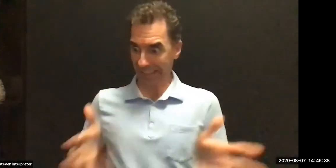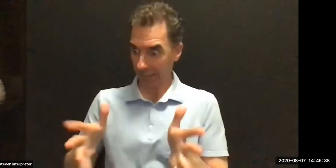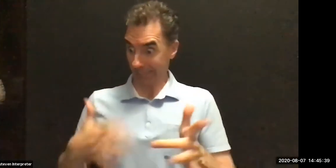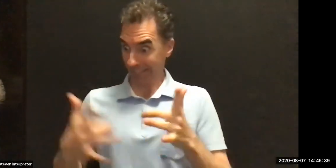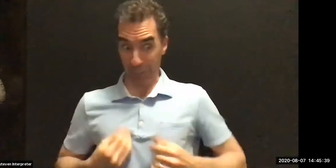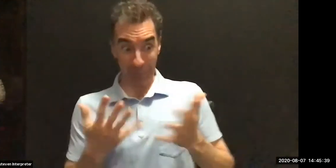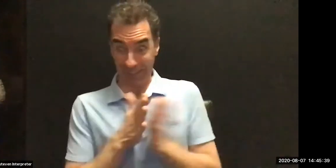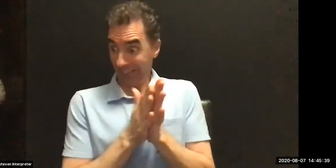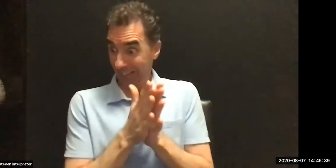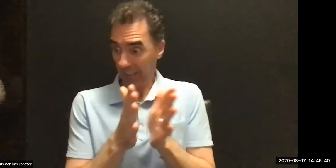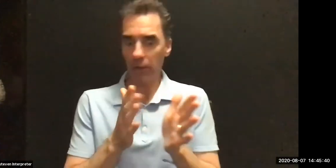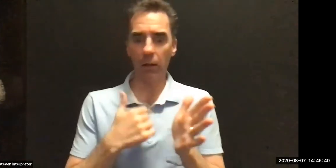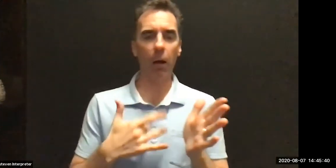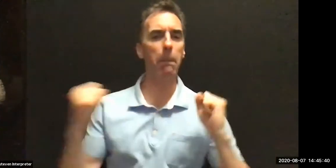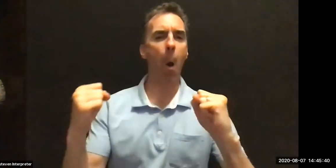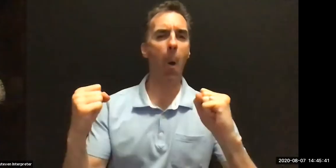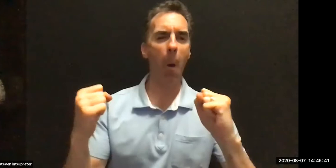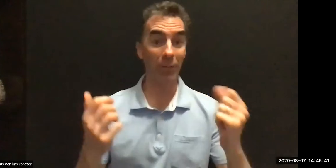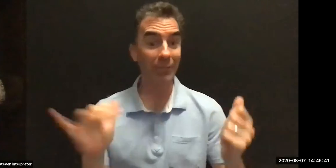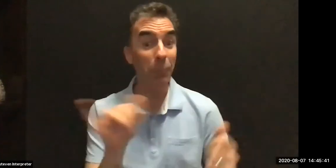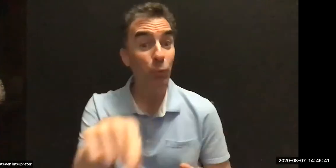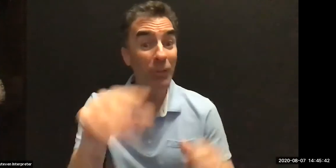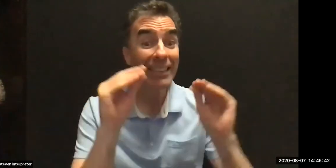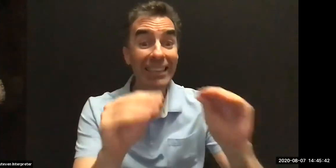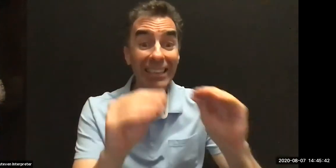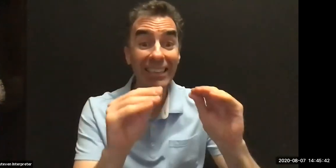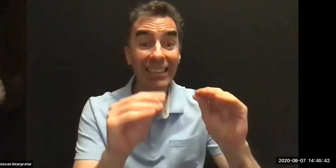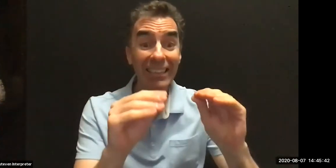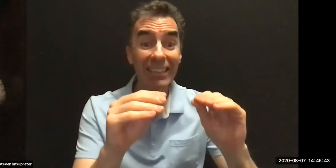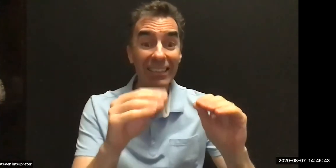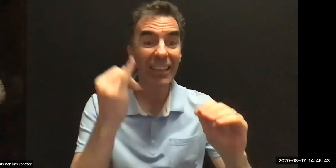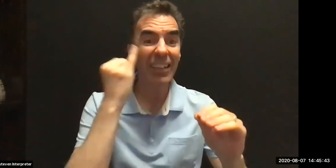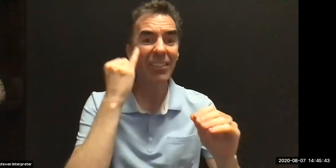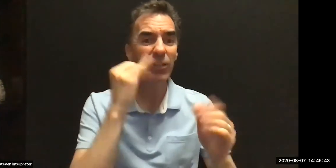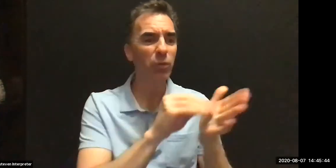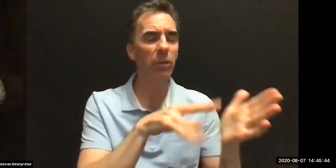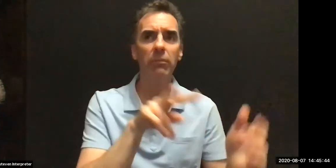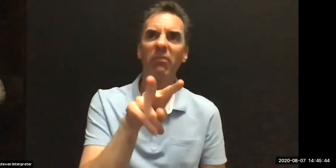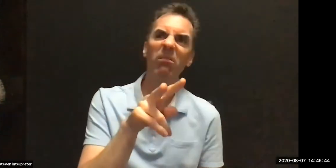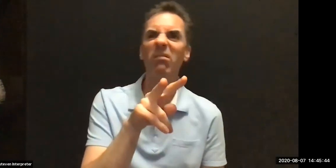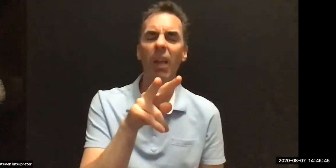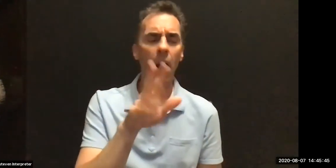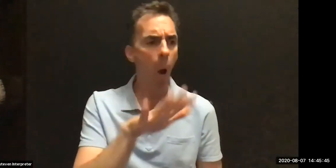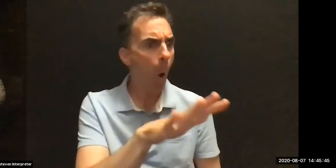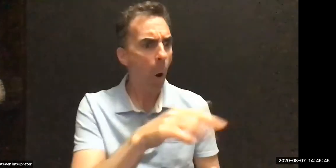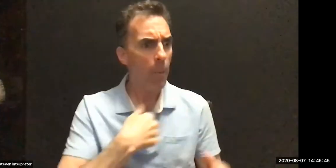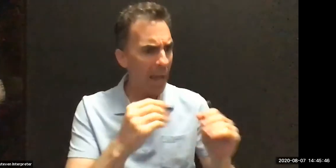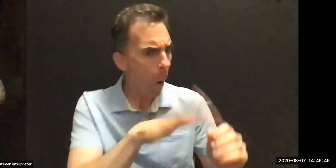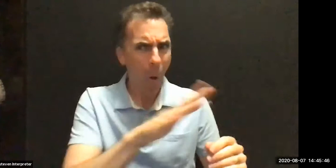Channelle Charest: I don't, I was as a student, way more excited when I thought the project was cool. It was like, Oh, well, this is amazing. So I'm hoping that you know